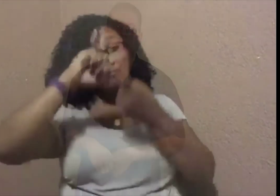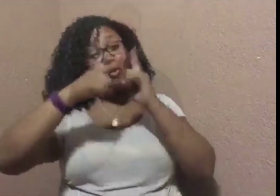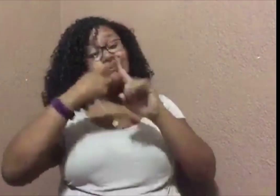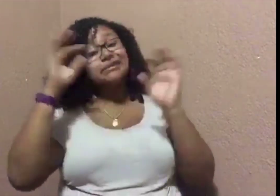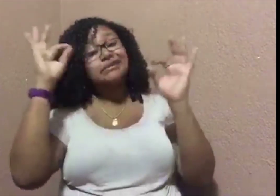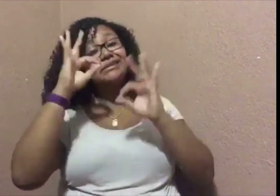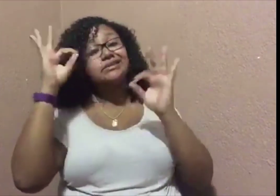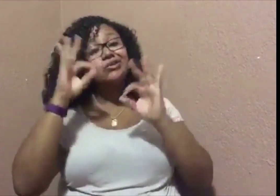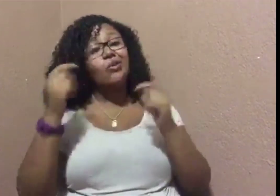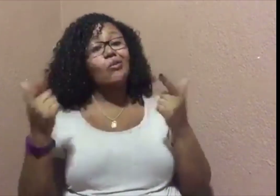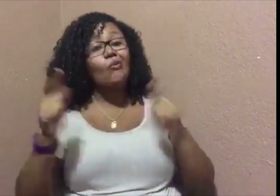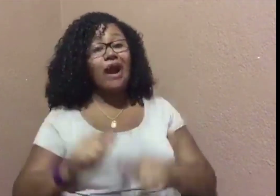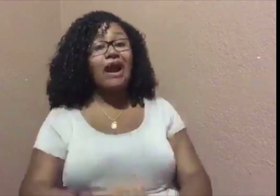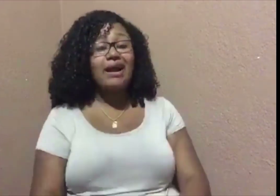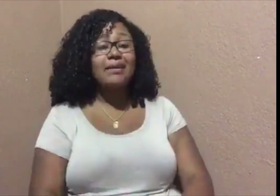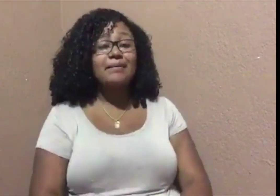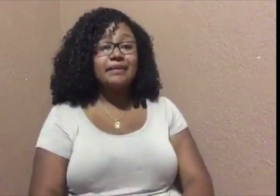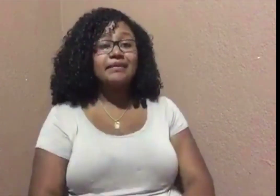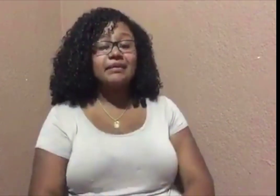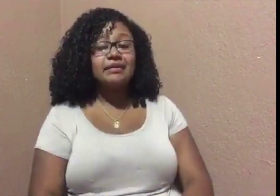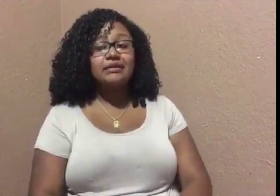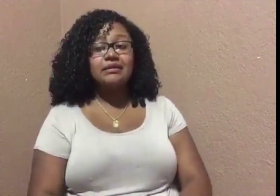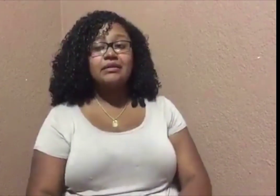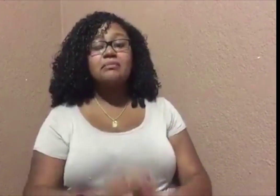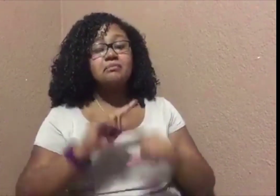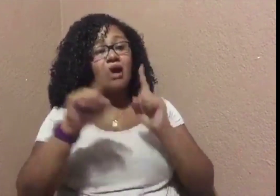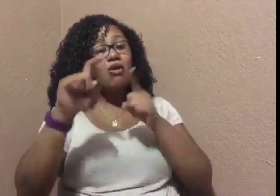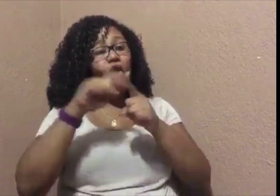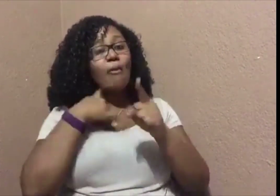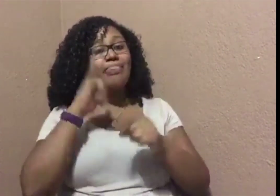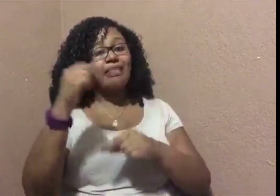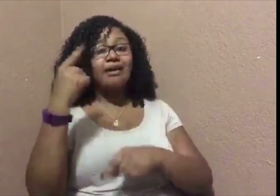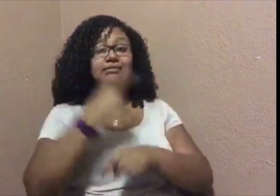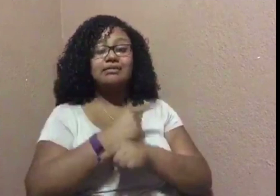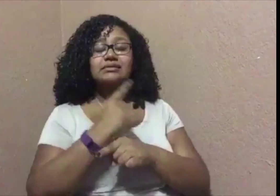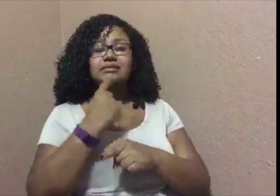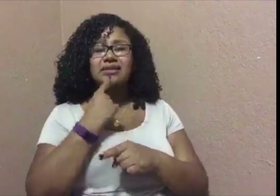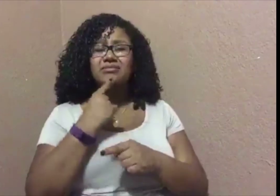Natalie Contreras : My boyfriend did not know what happened but called that day and said